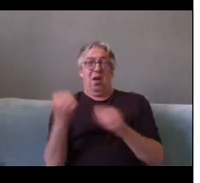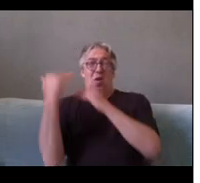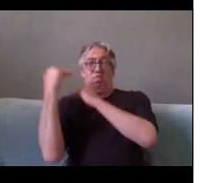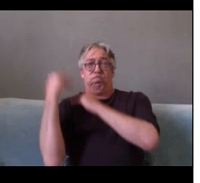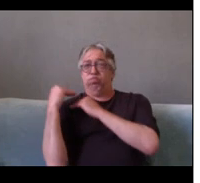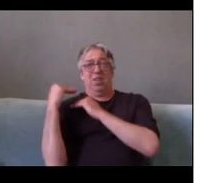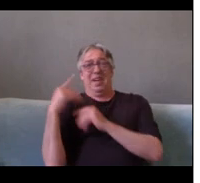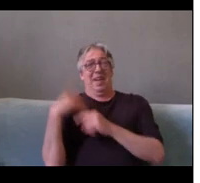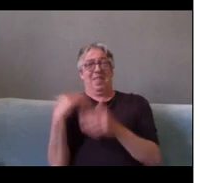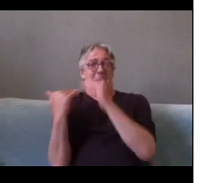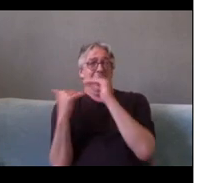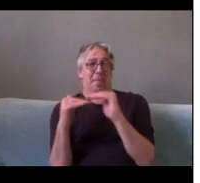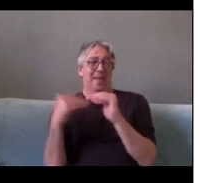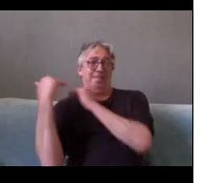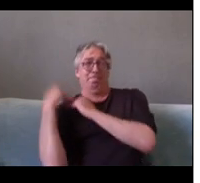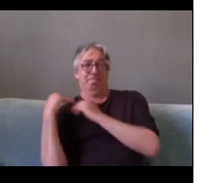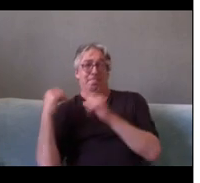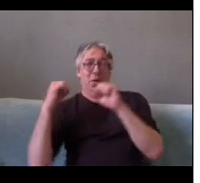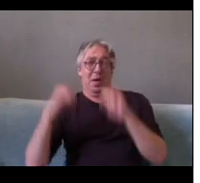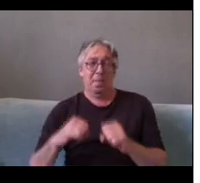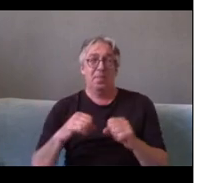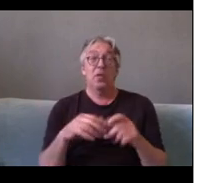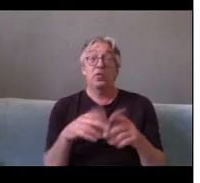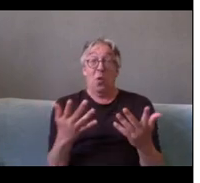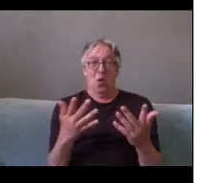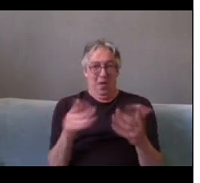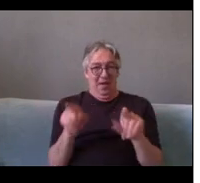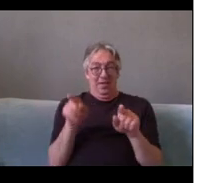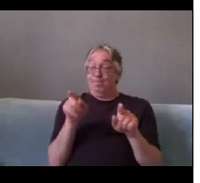Due to the use of different approaches and methodologies,